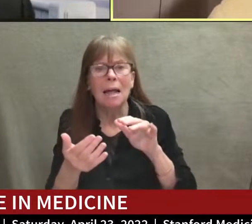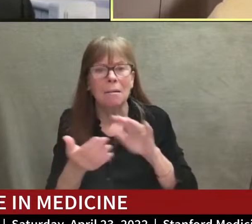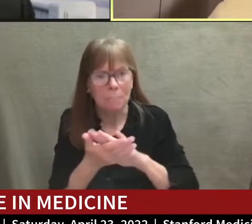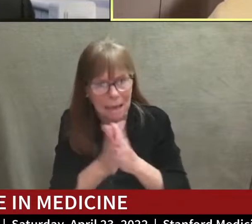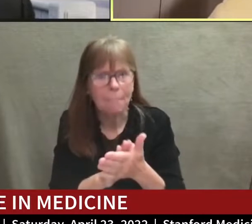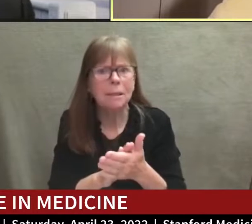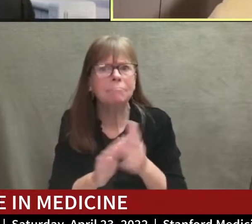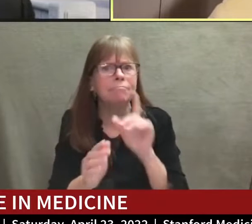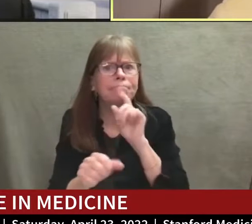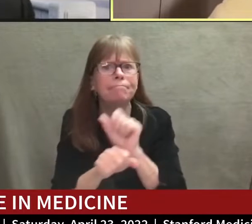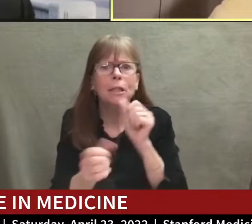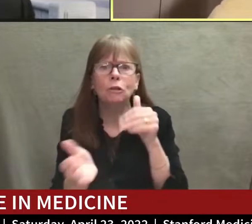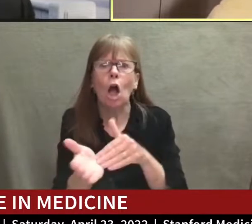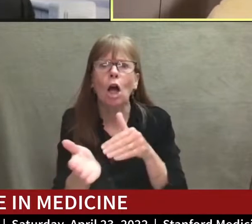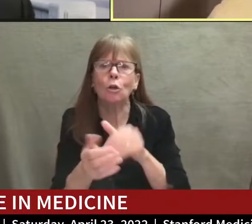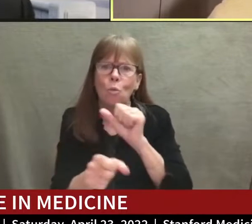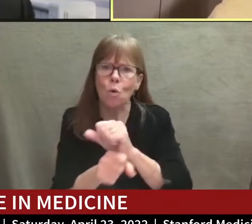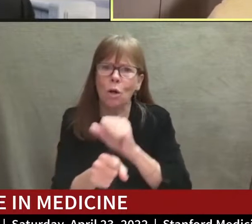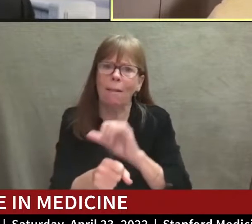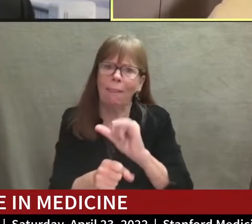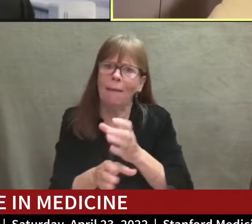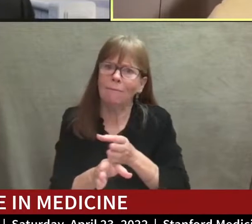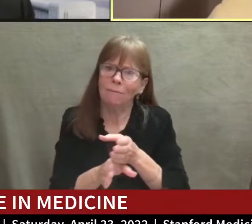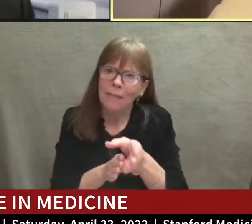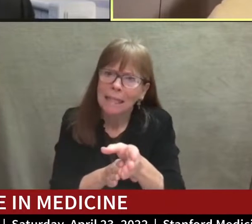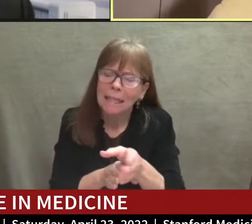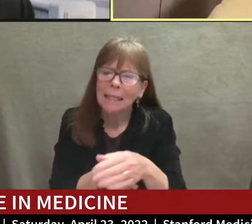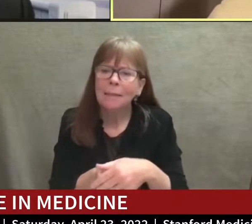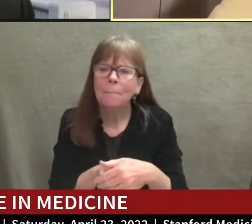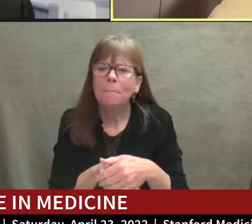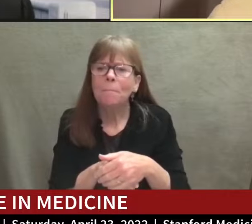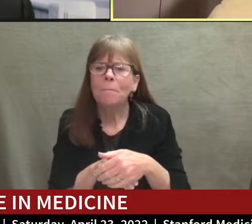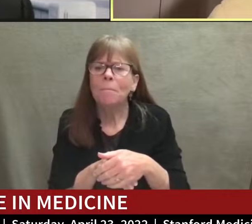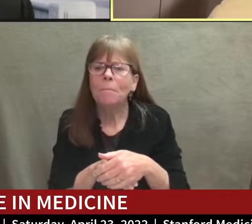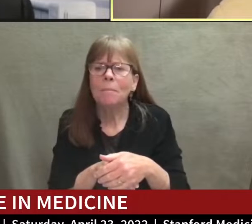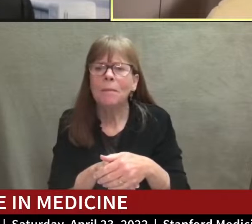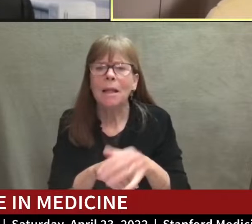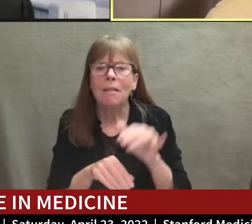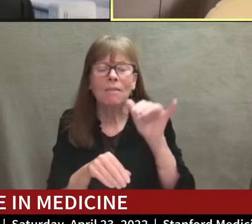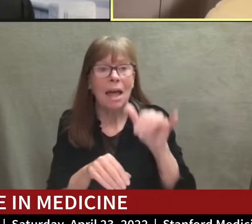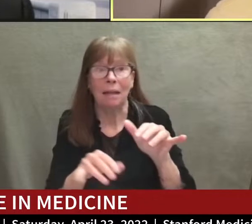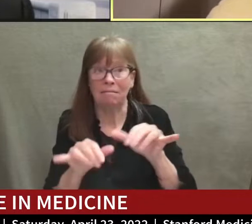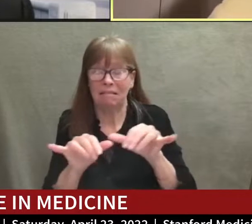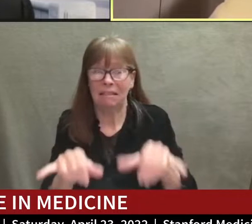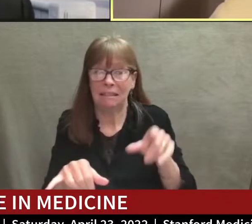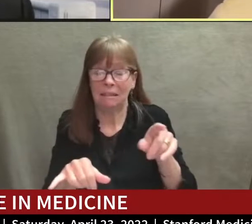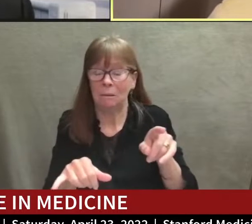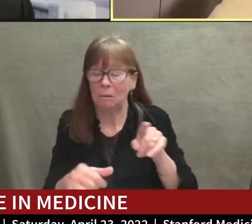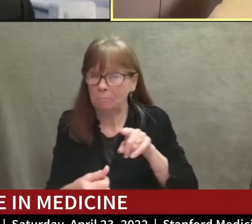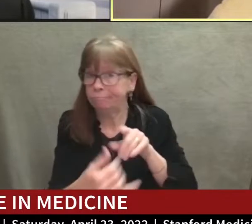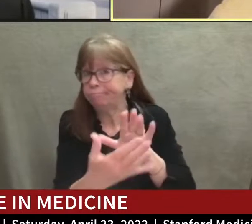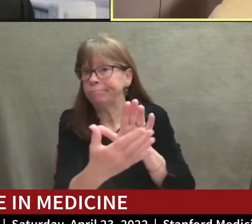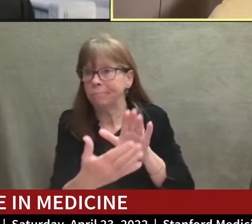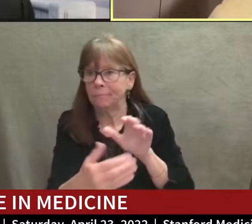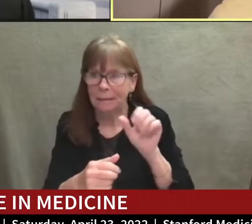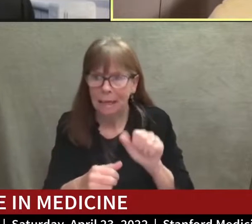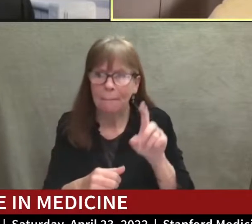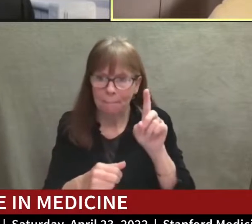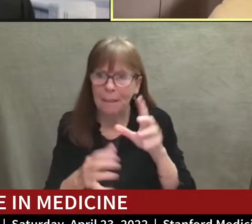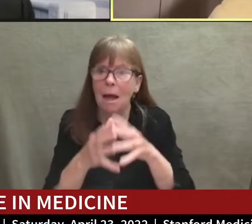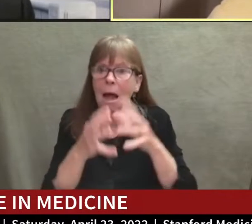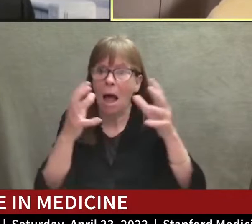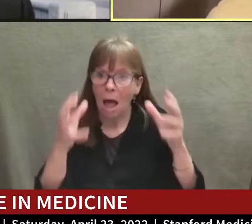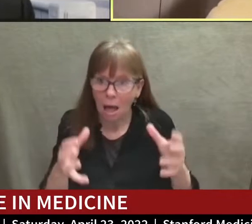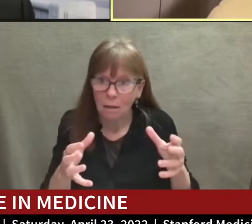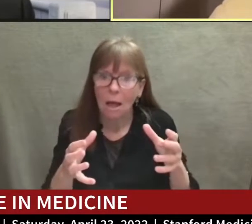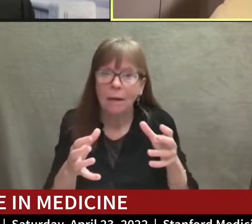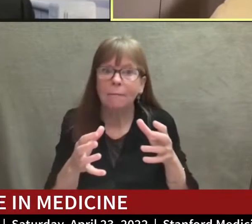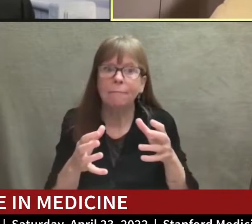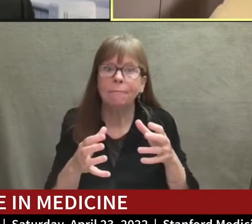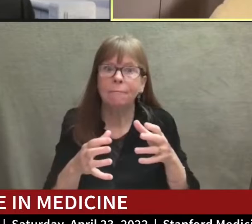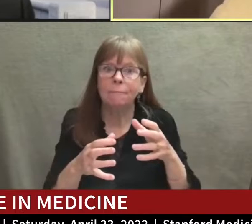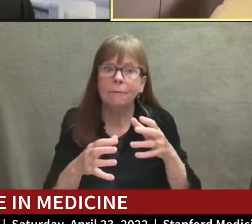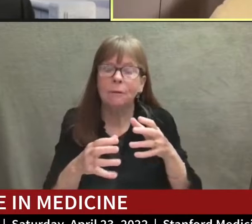itself, also can be quite traumatic and also can create a lot of mental health disabilities